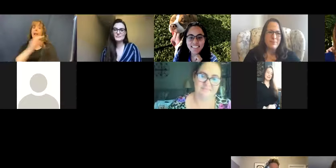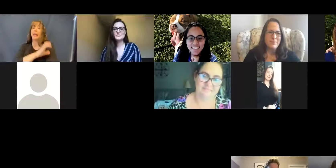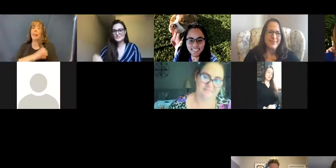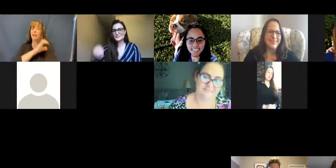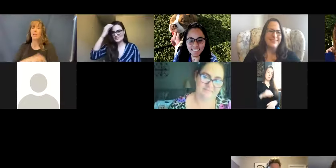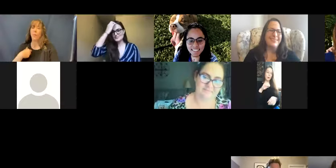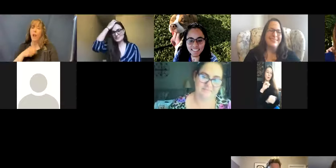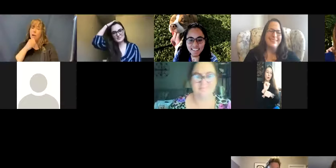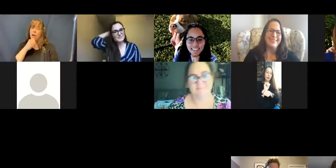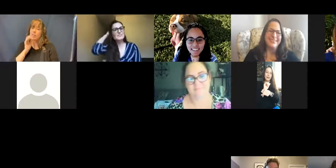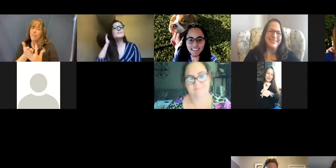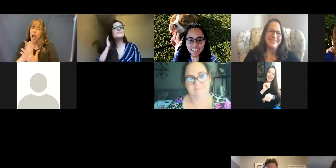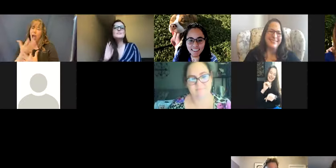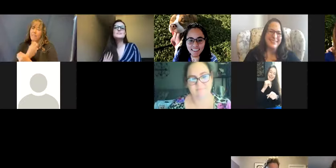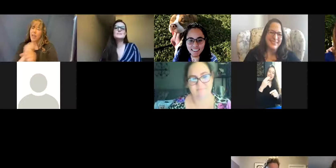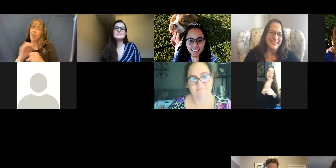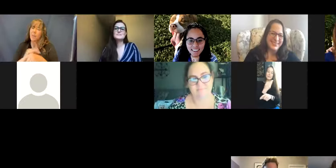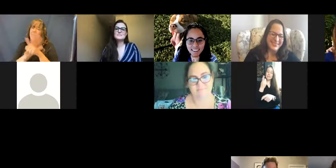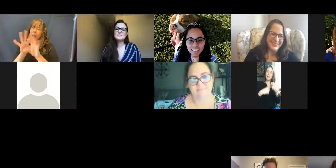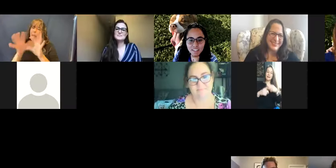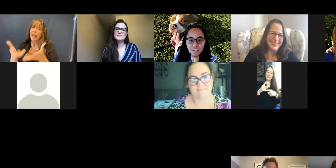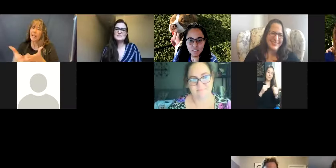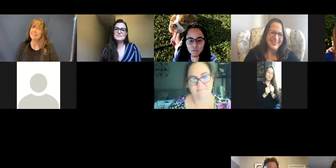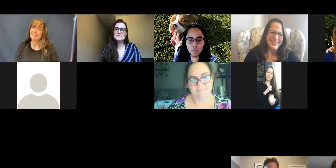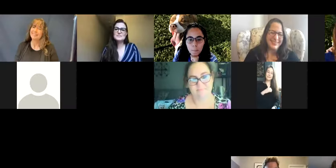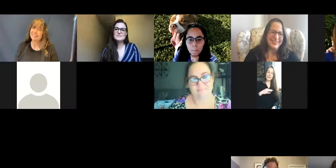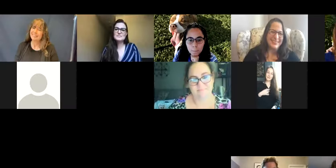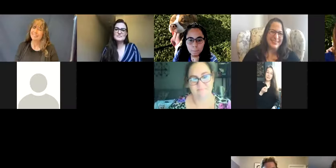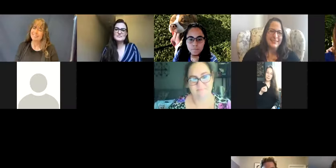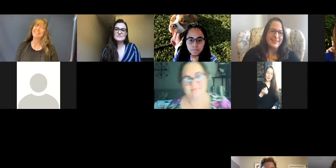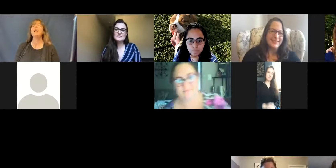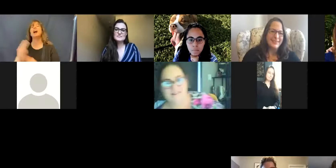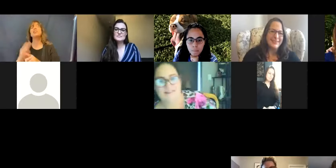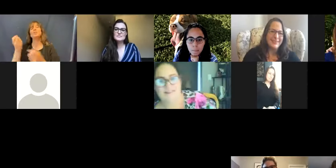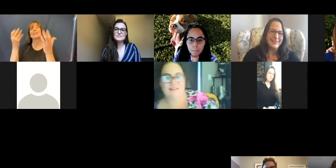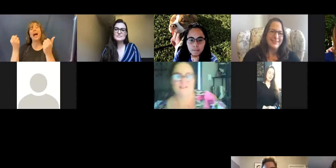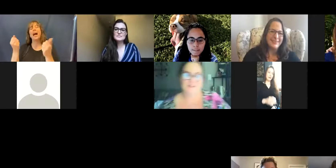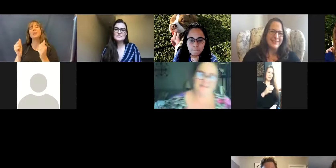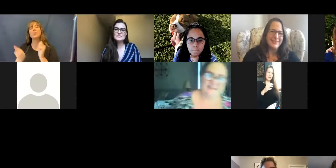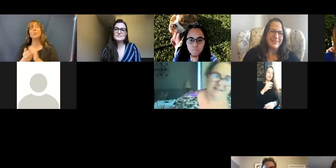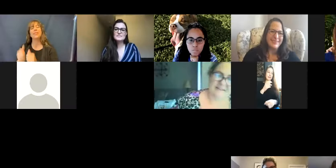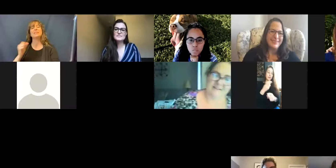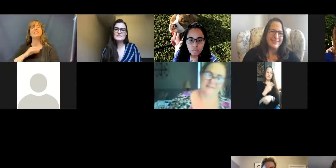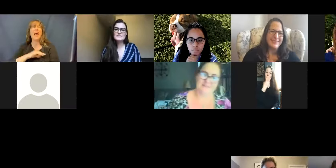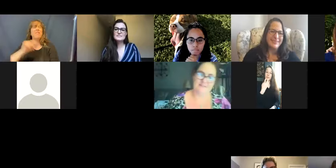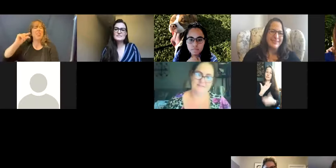We're surviving the pandemic. I use sign with my staff a little bit. I use my voice a lot.